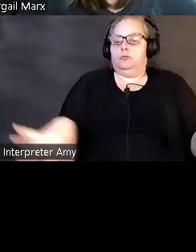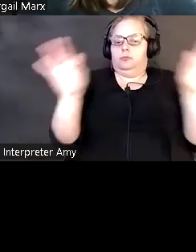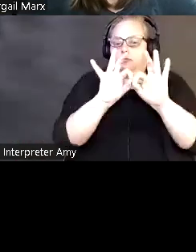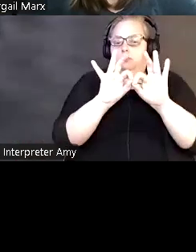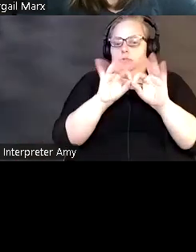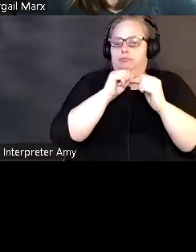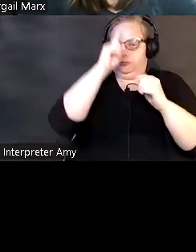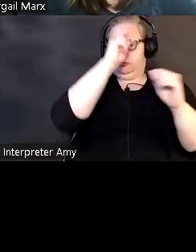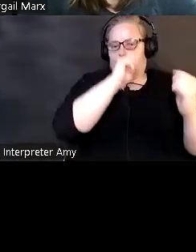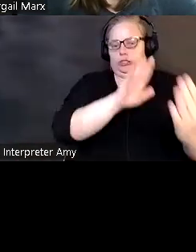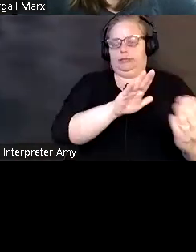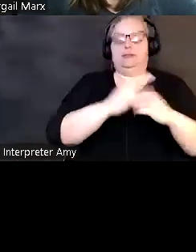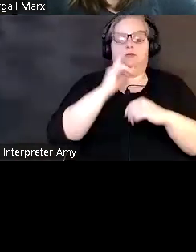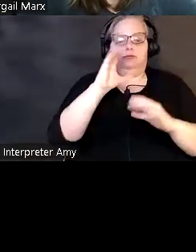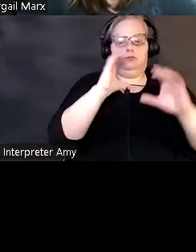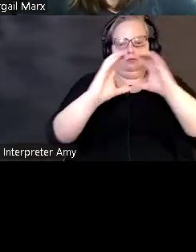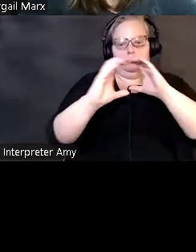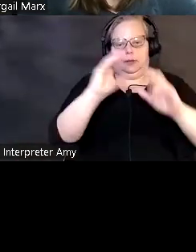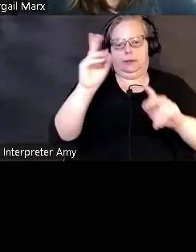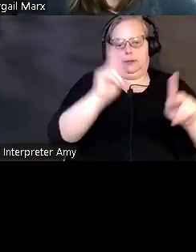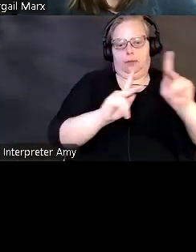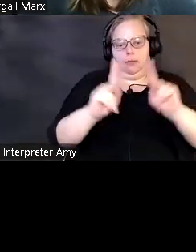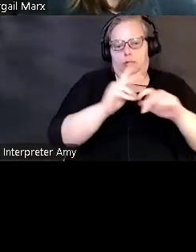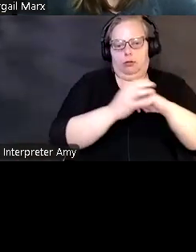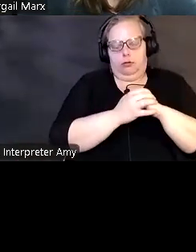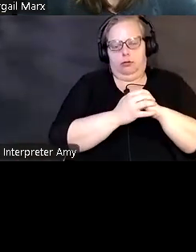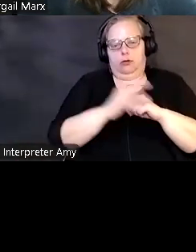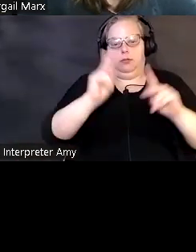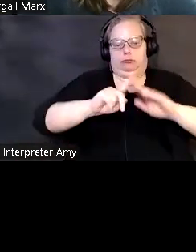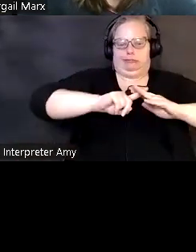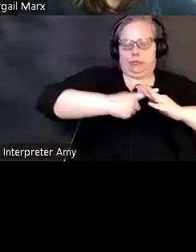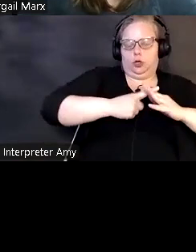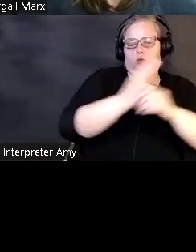especially for those individuals at the beginning of learning to use AAC, is modeling.